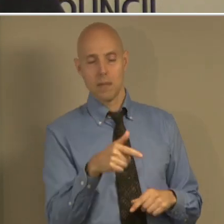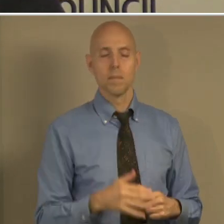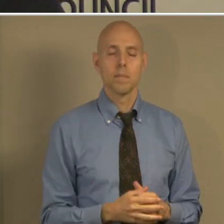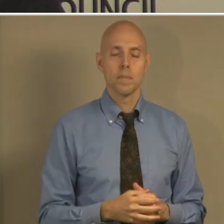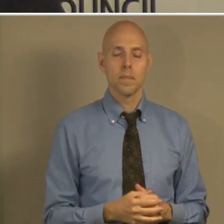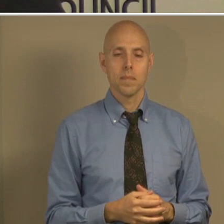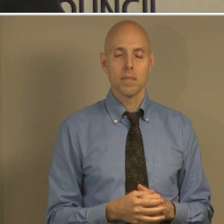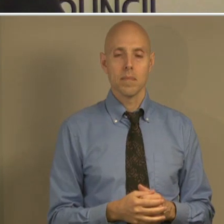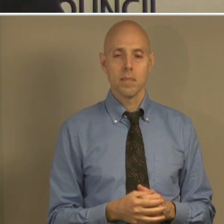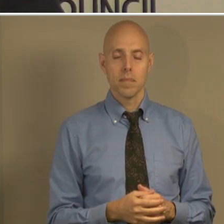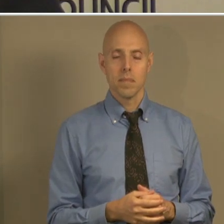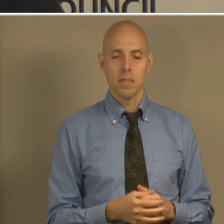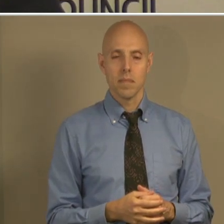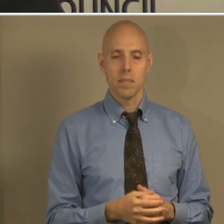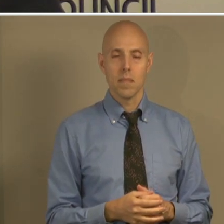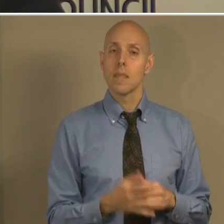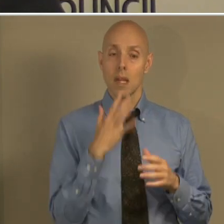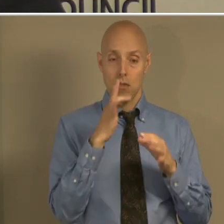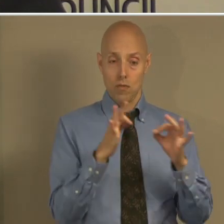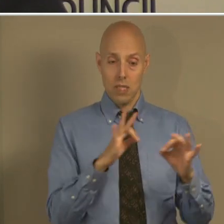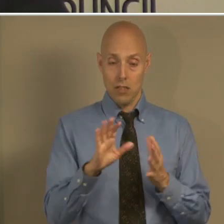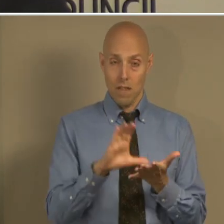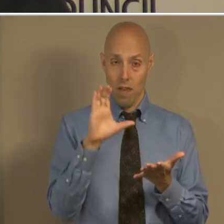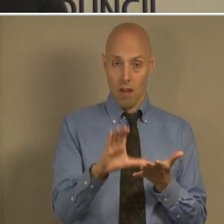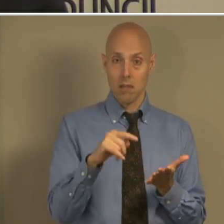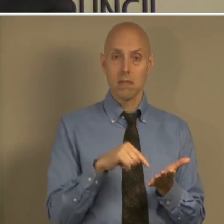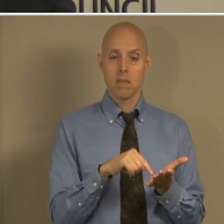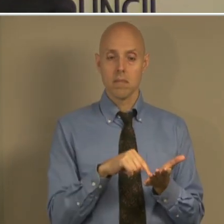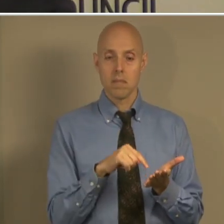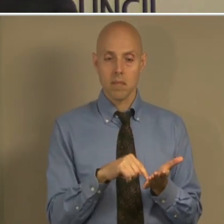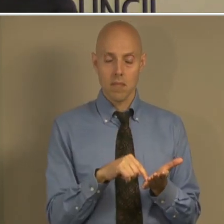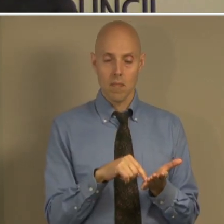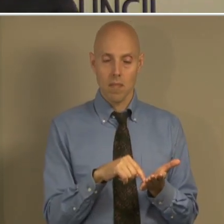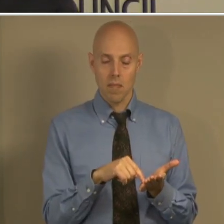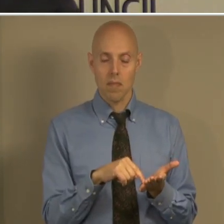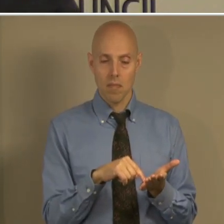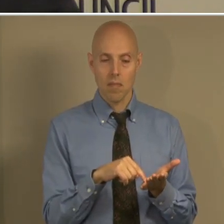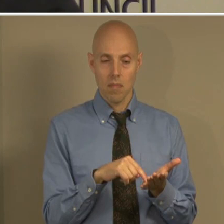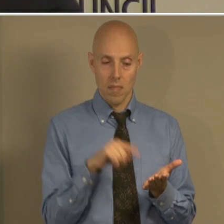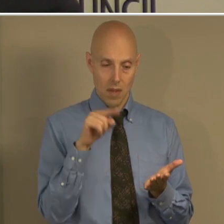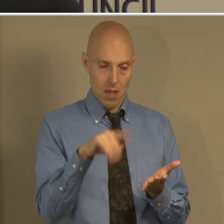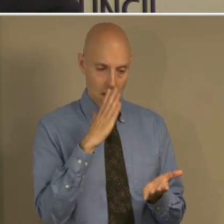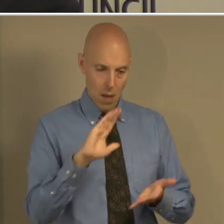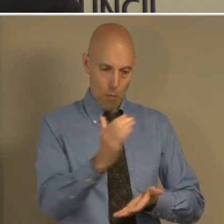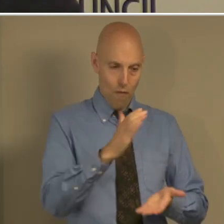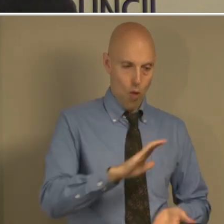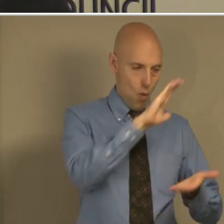Strategic funds... The portfolios that I've set out are just one part of the funding picture.